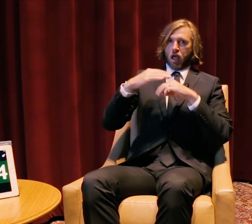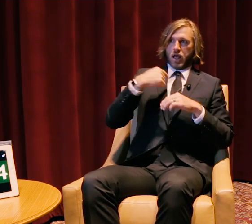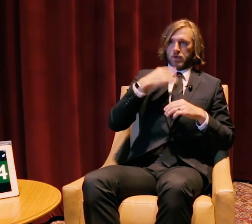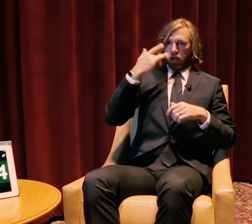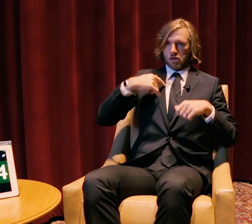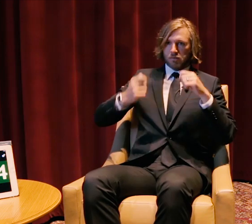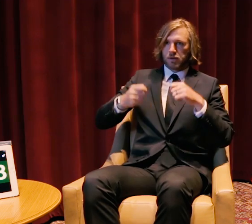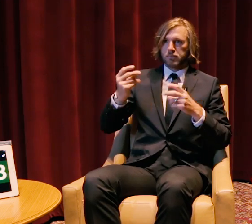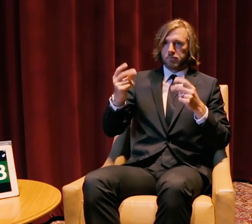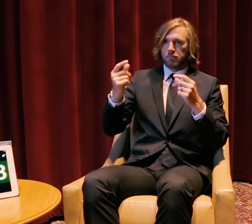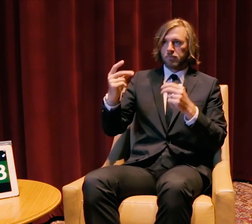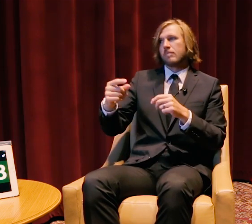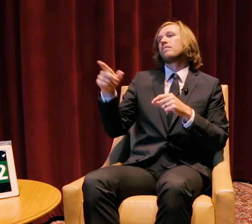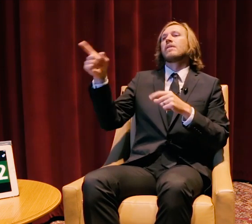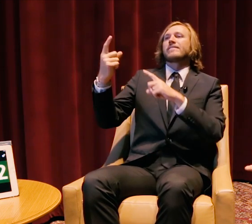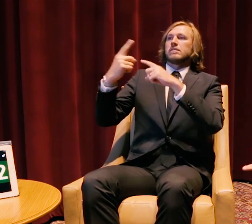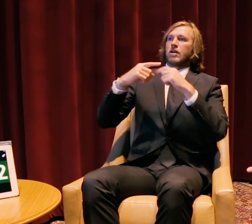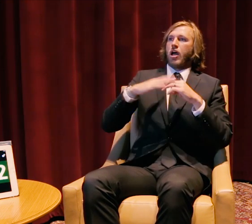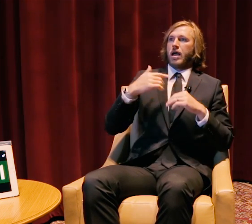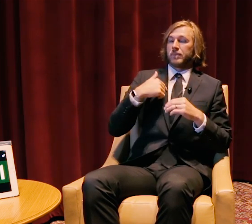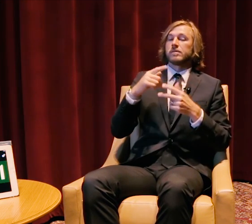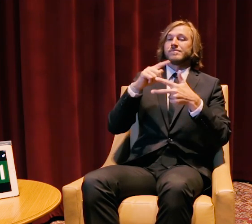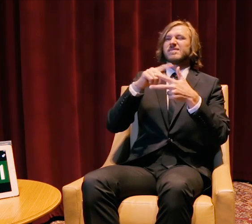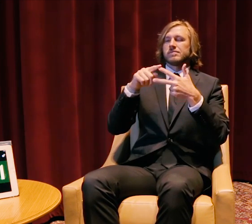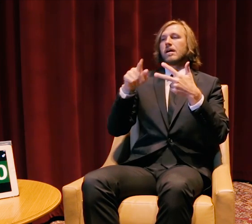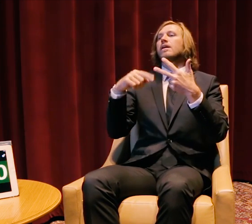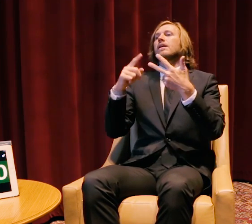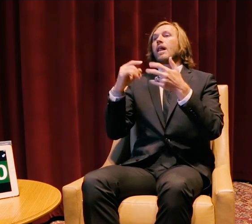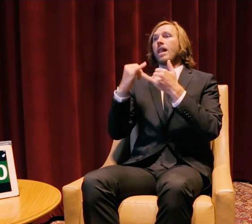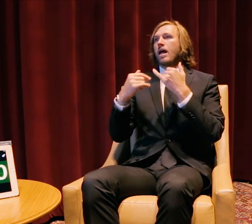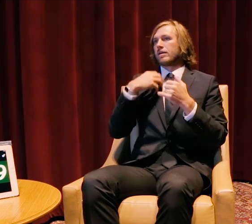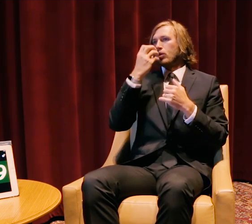that's very important within the band. And the last thing is I just love to scuba dive.